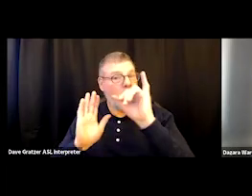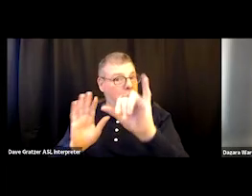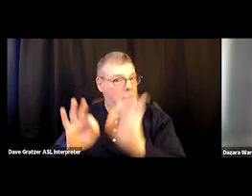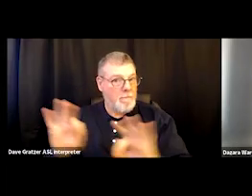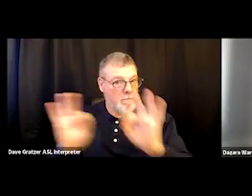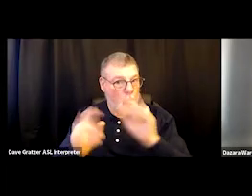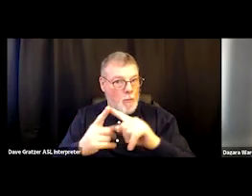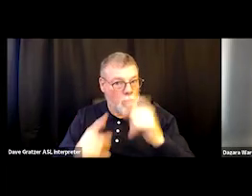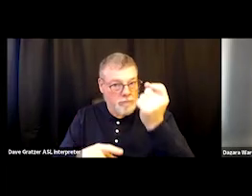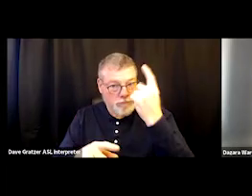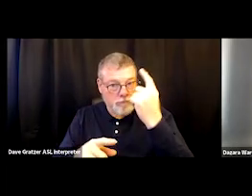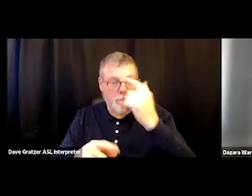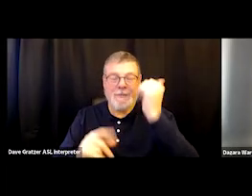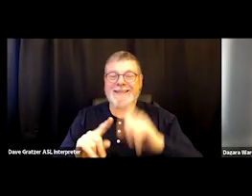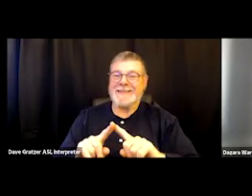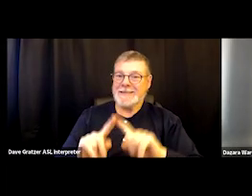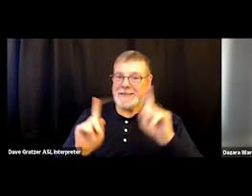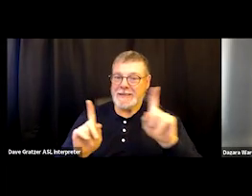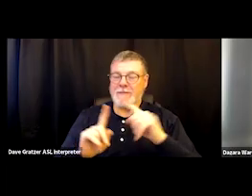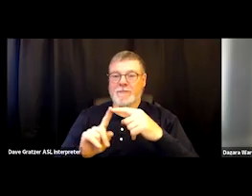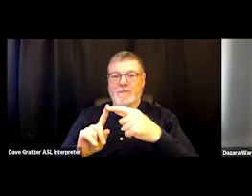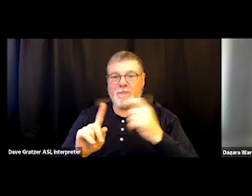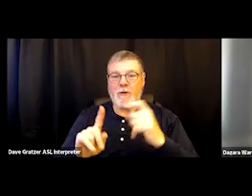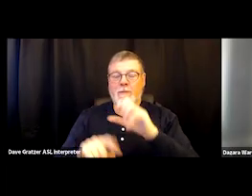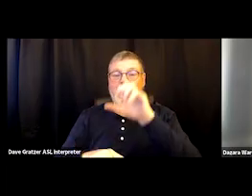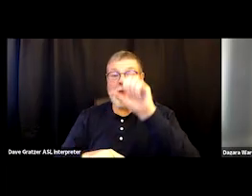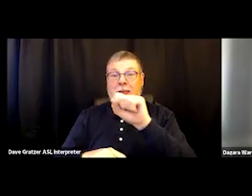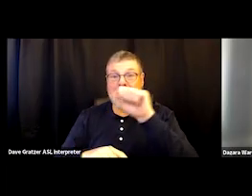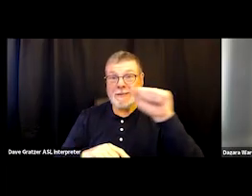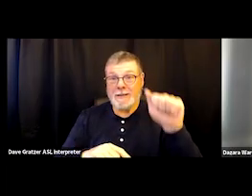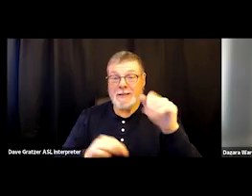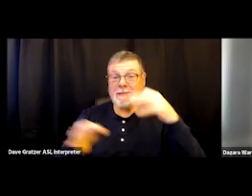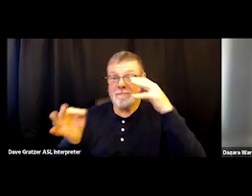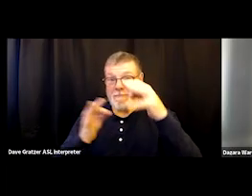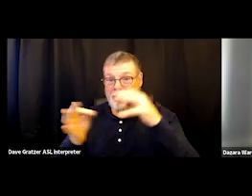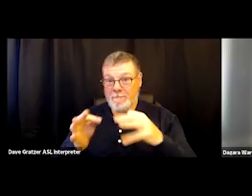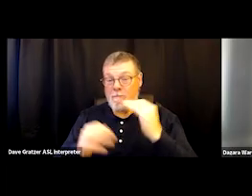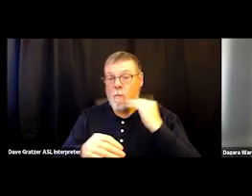because it's really different from the Social Security's definition of homelessness.